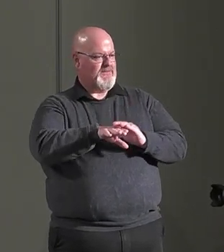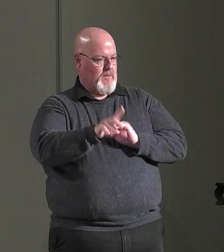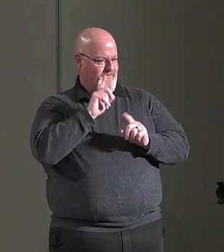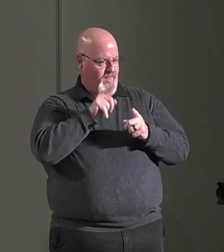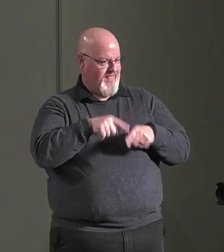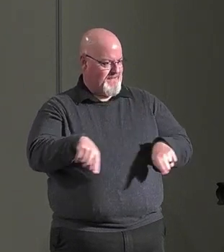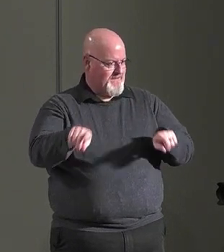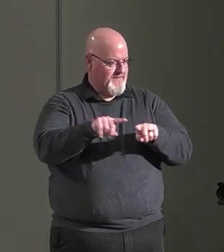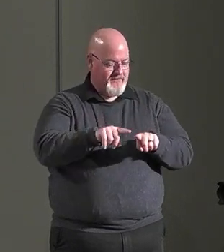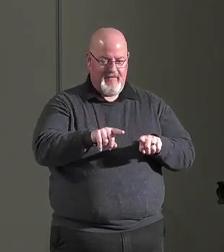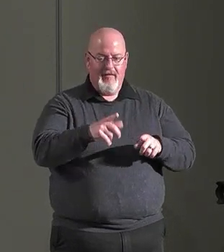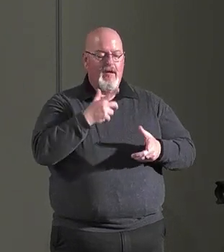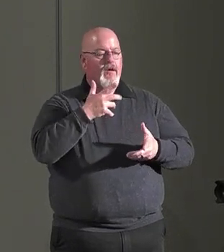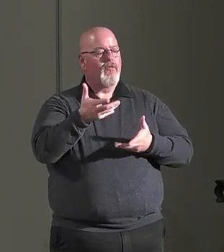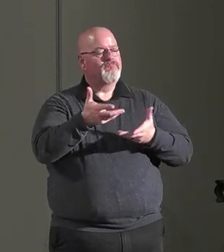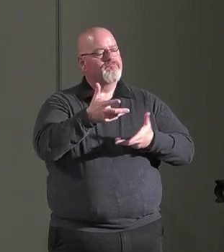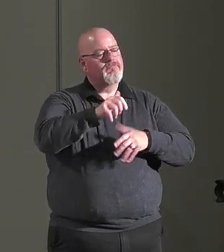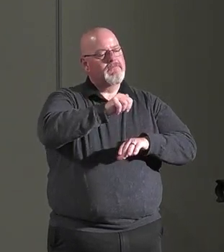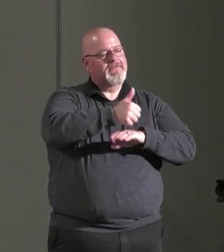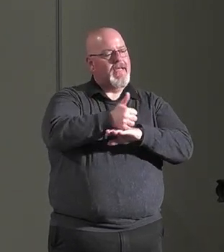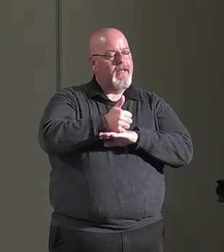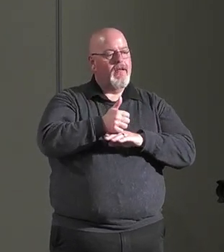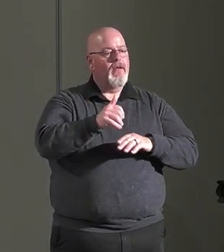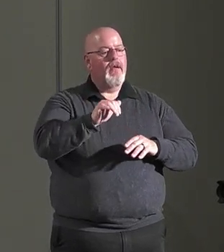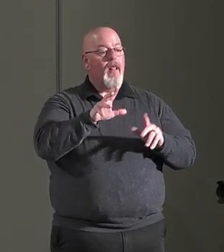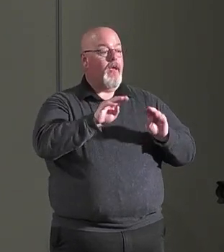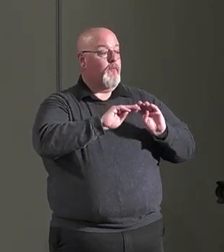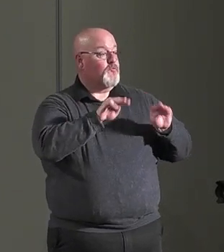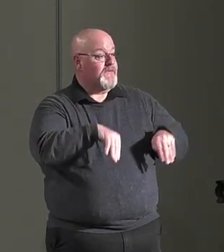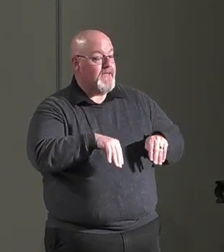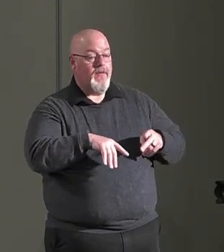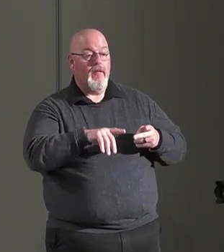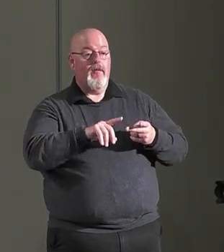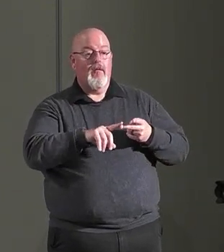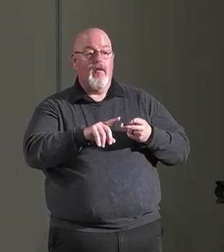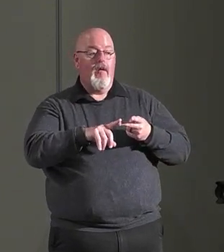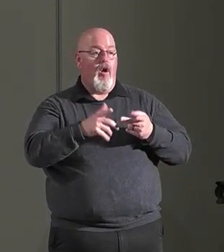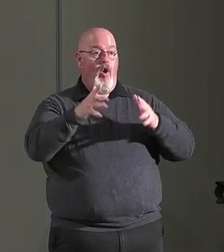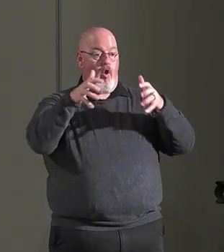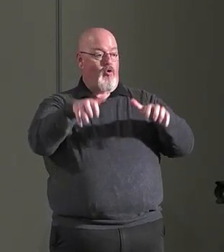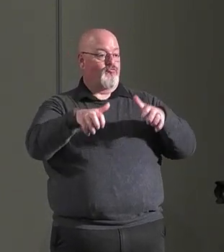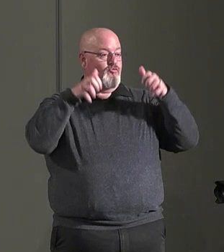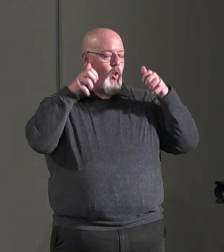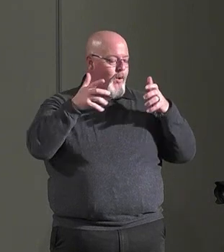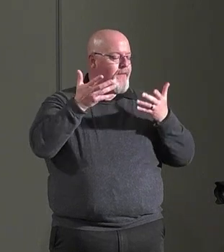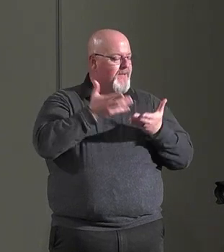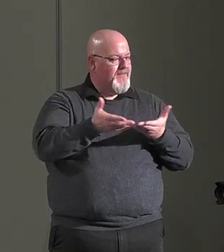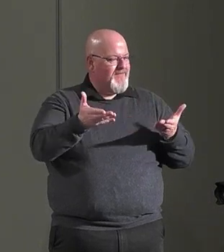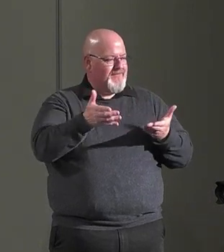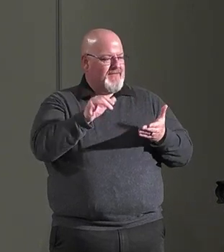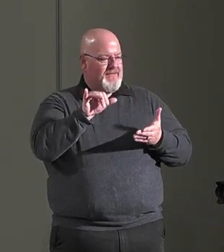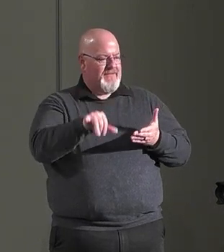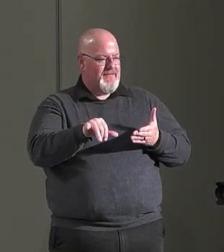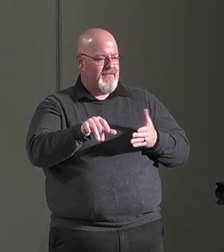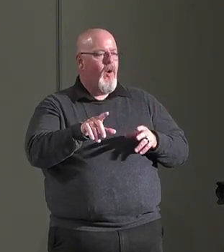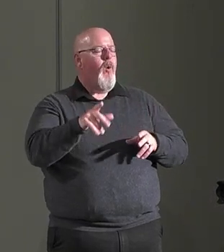like, in interactive settings such as a museum or a planetarium, places like that. So that